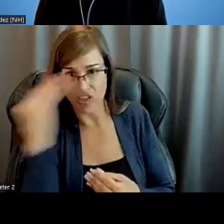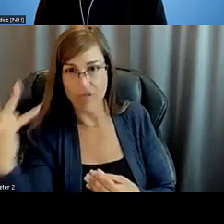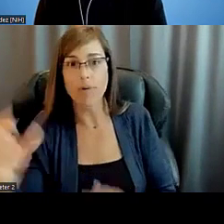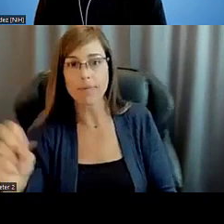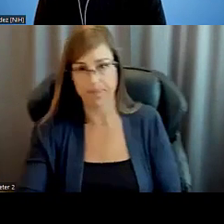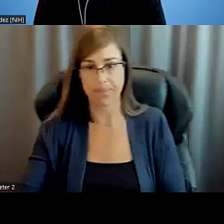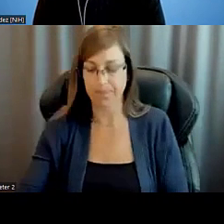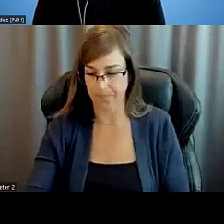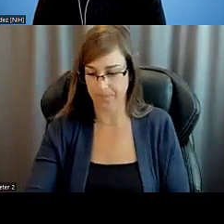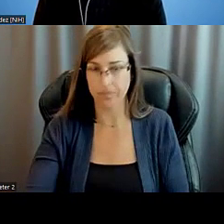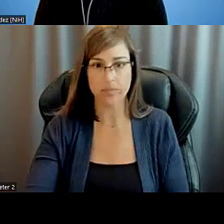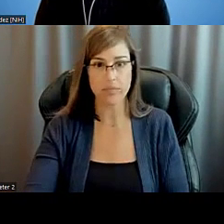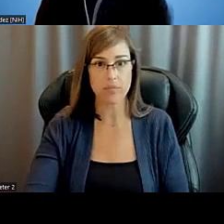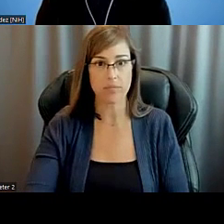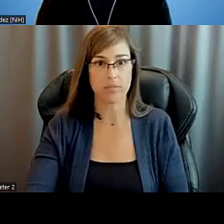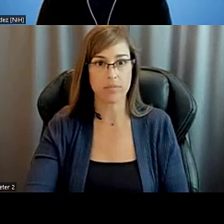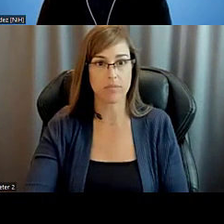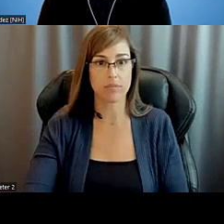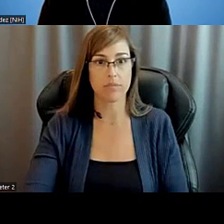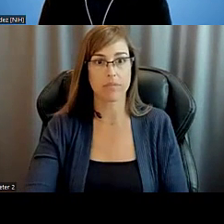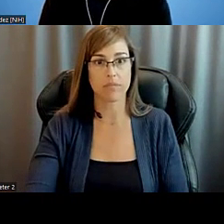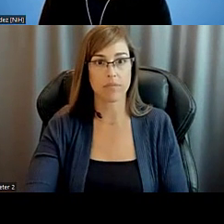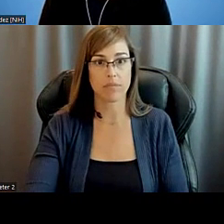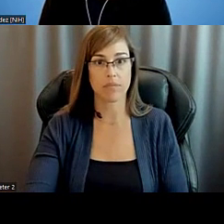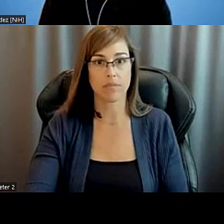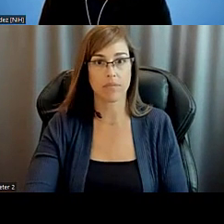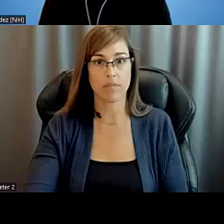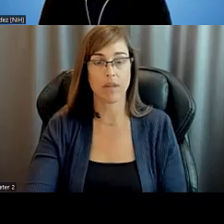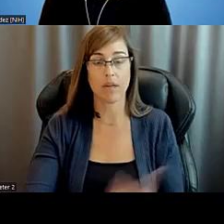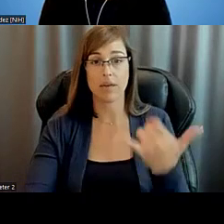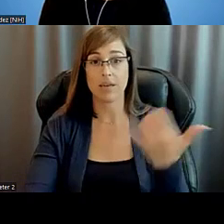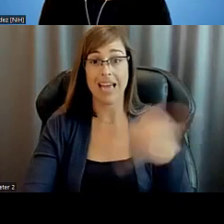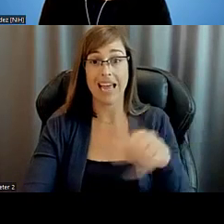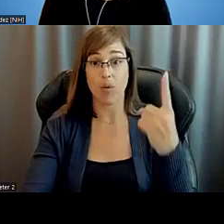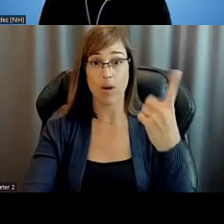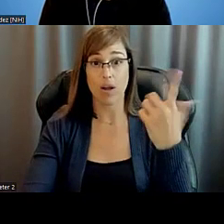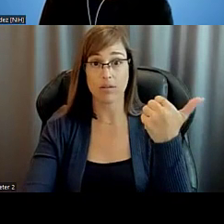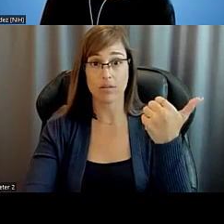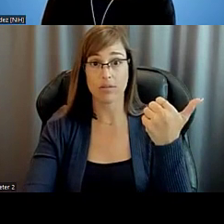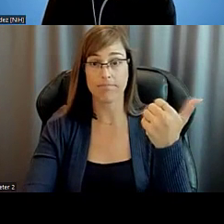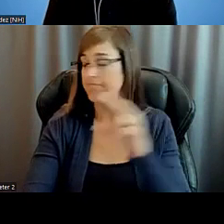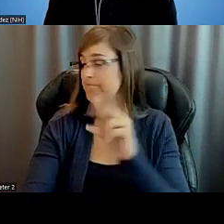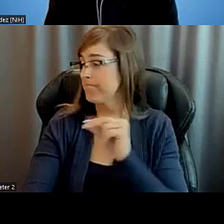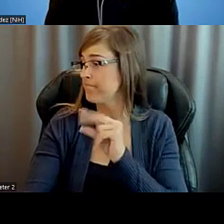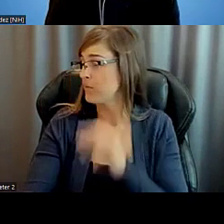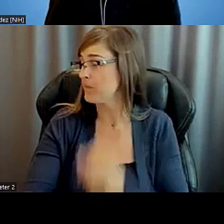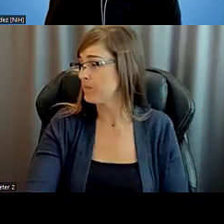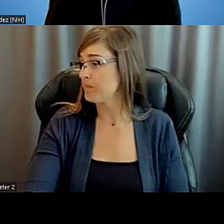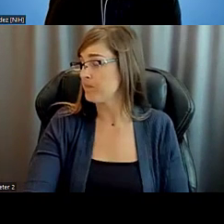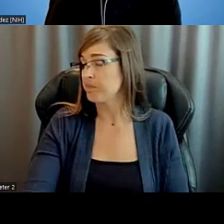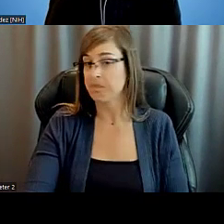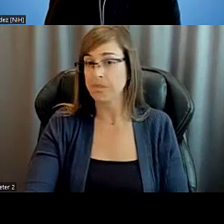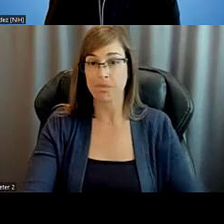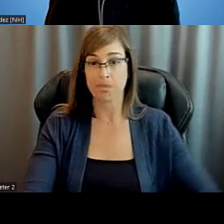Okay? Okay. Does anyone else raise hand? Elyse Sullivan: Nope. I don't see any raised hands. Dr. Patricia Valdez: Okay. So they are telling me that ..